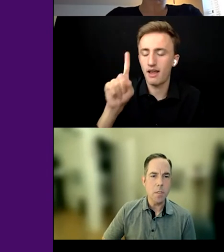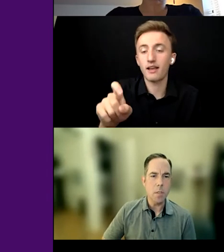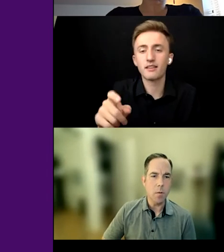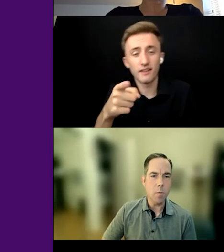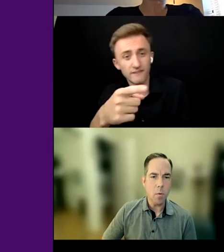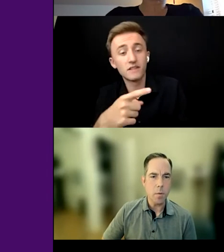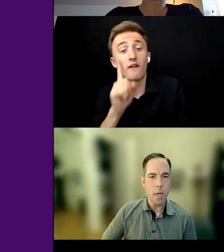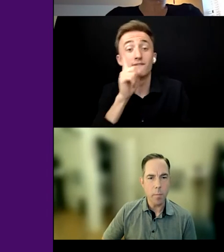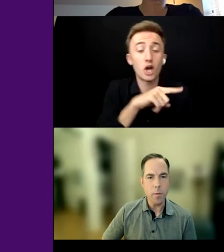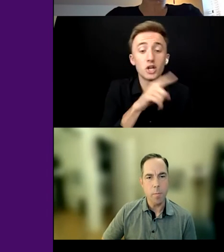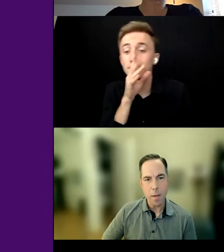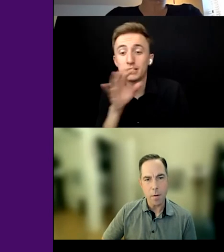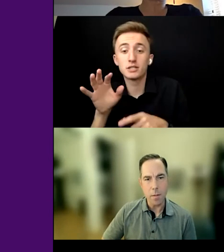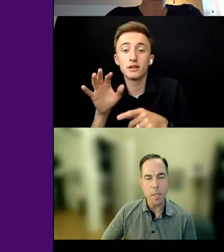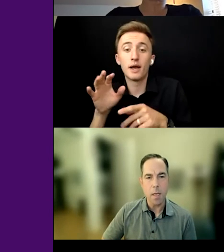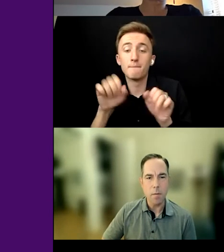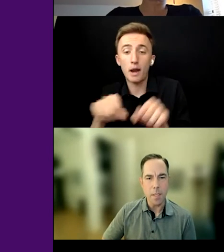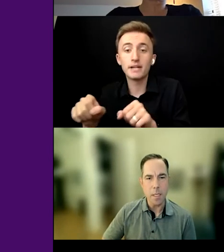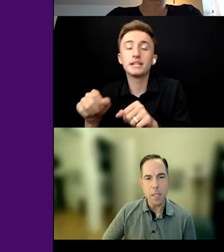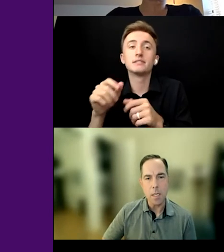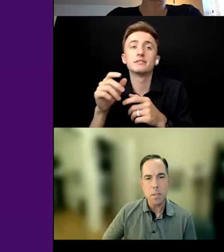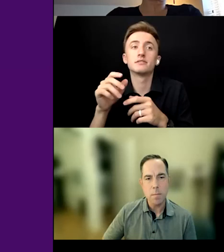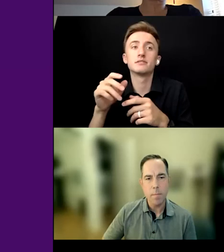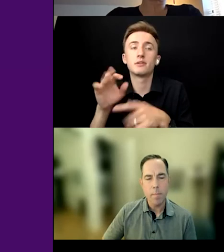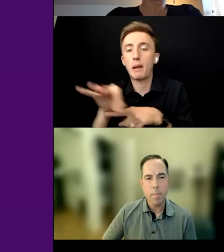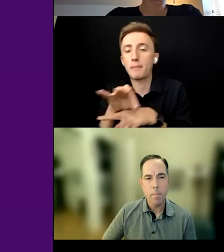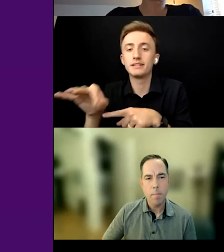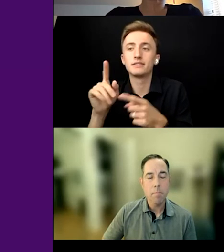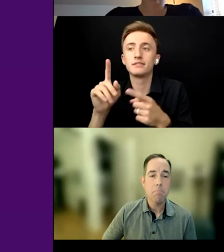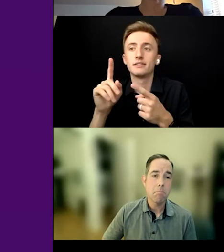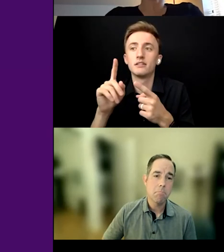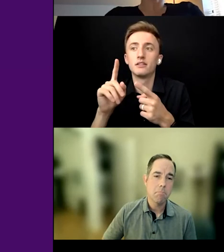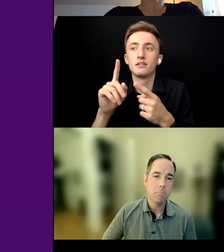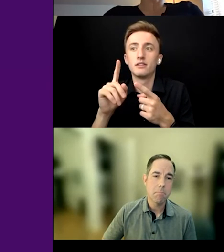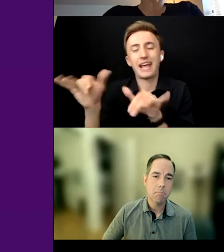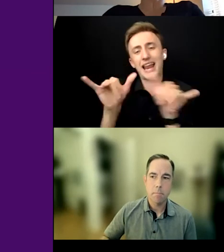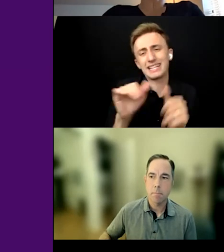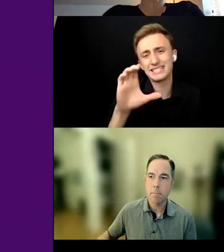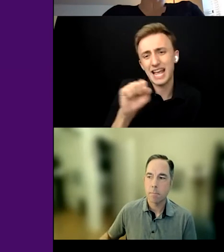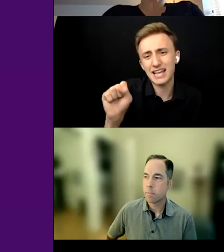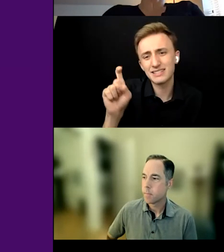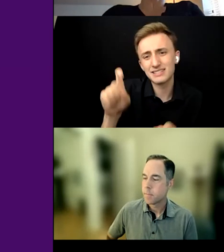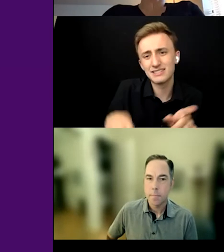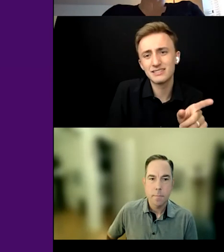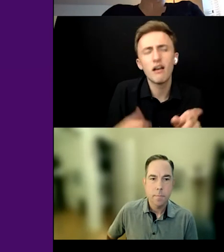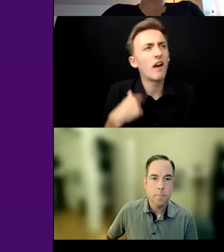to roles or patterns, kind of like CSS? >> Leonie: That's interesting, you mean